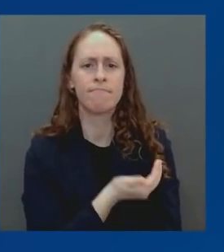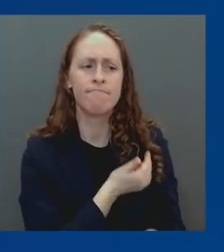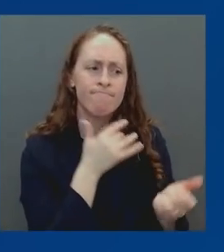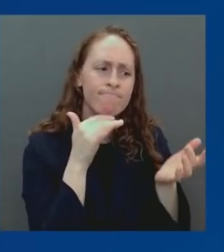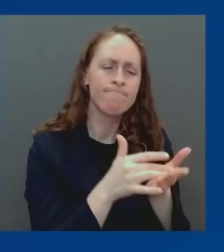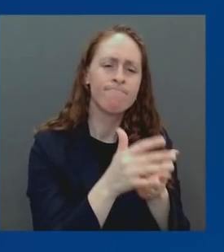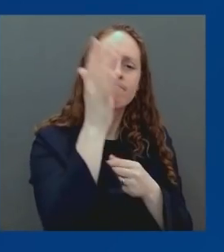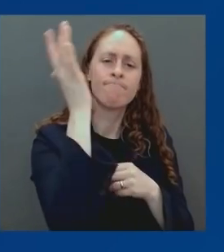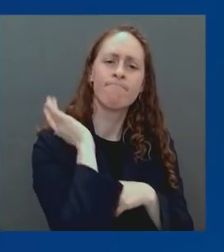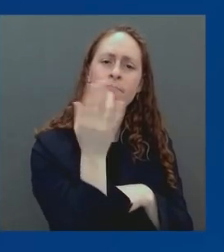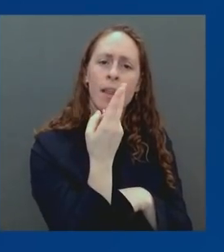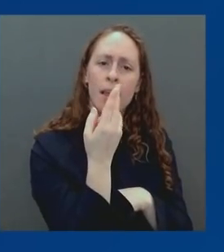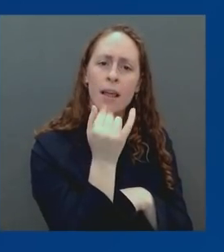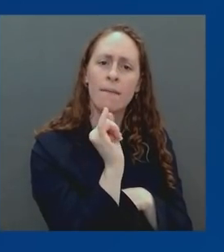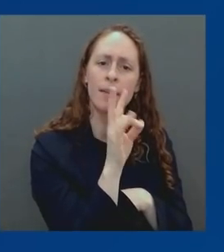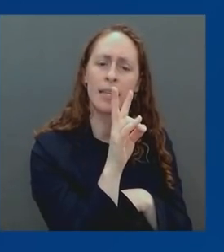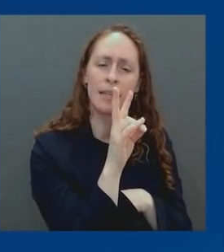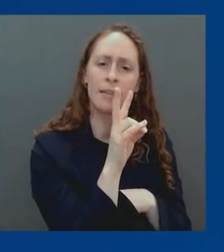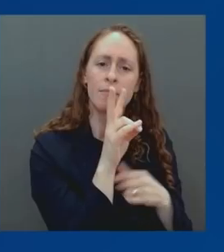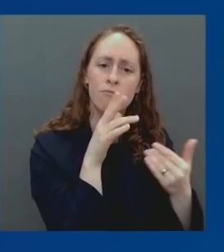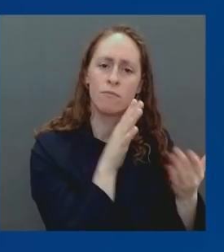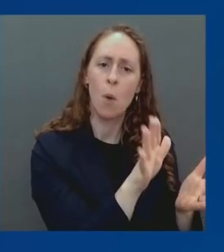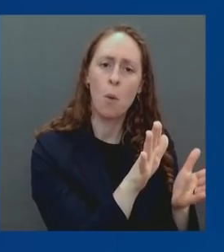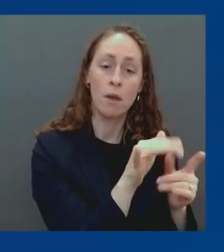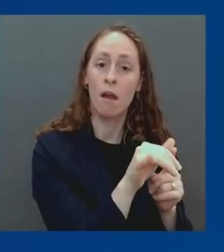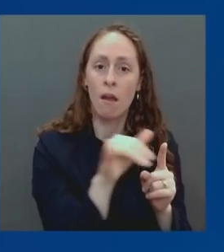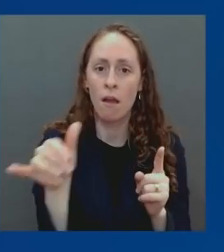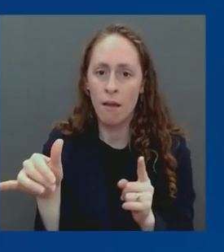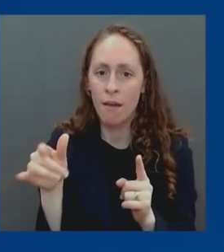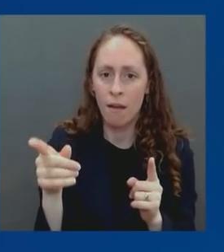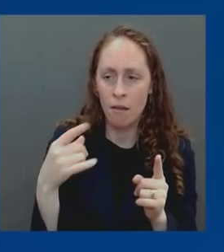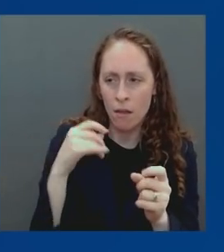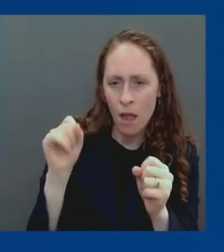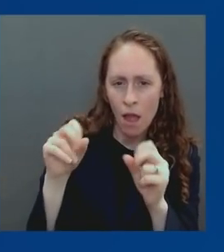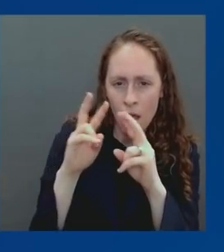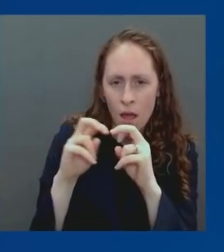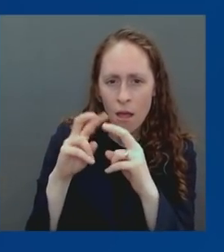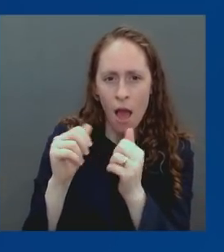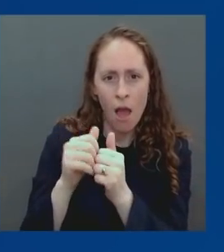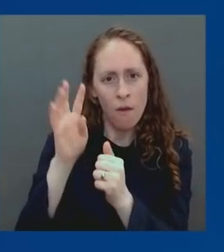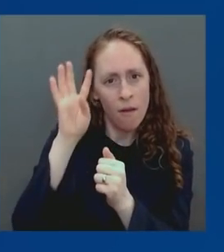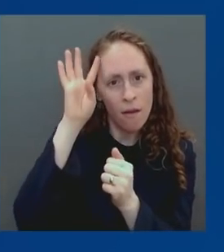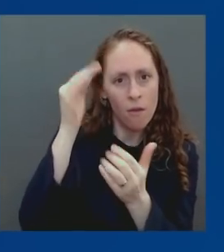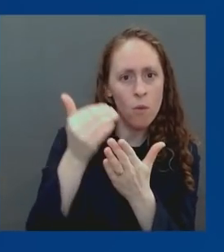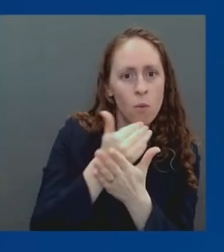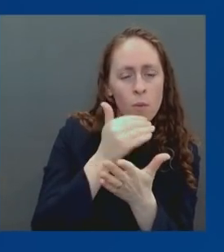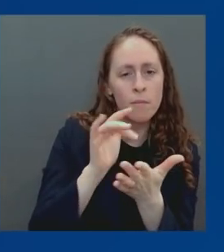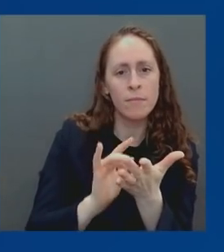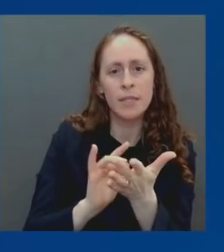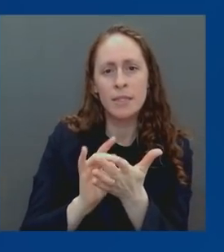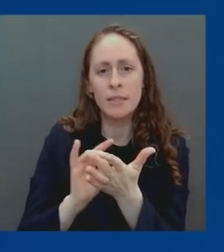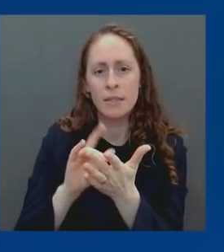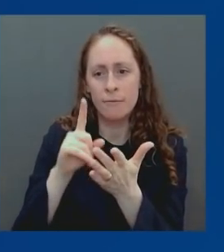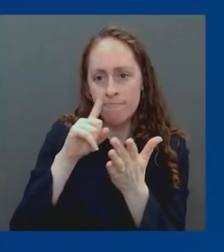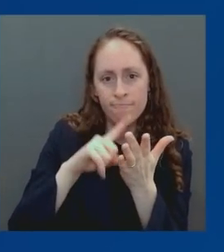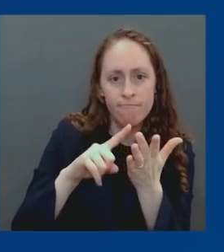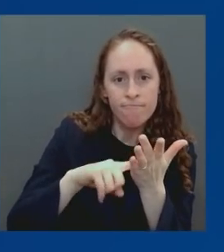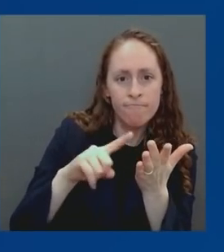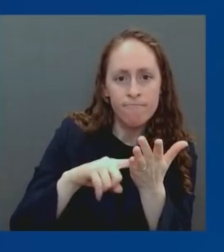That's just, kind of, a snapshot of the plan that the NIH just recently put out. With regard to the budget, I mean,